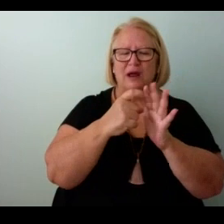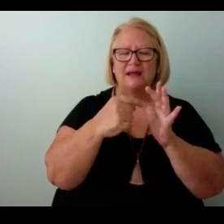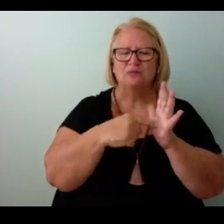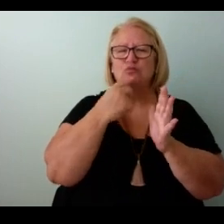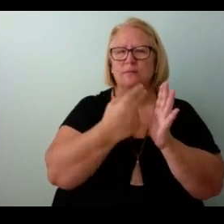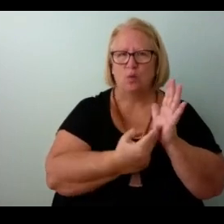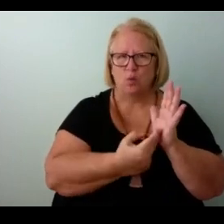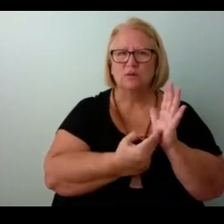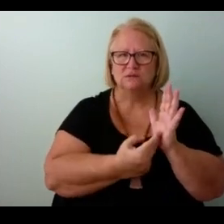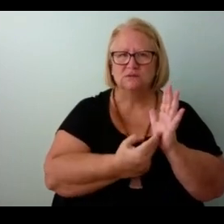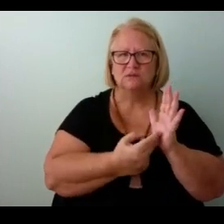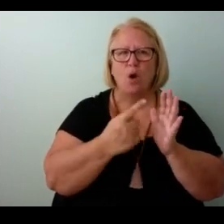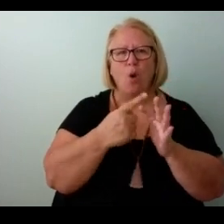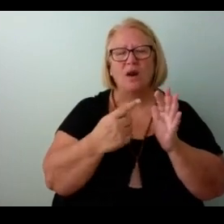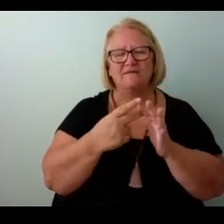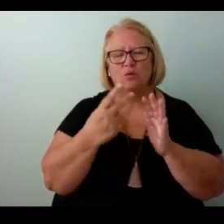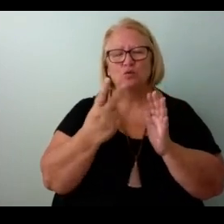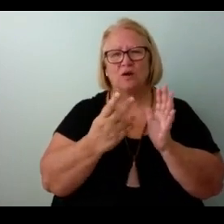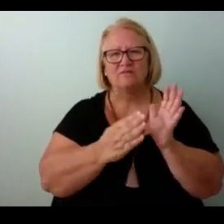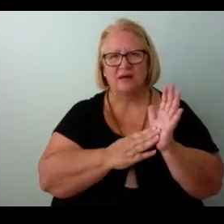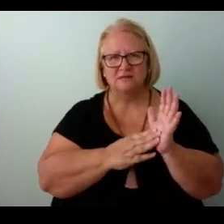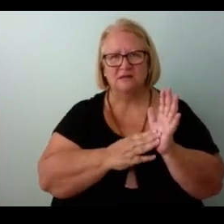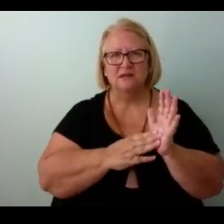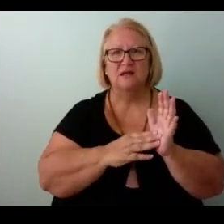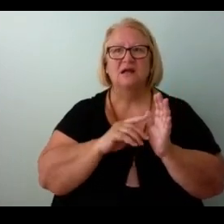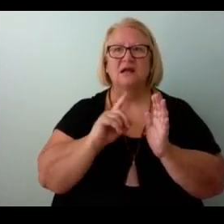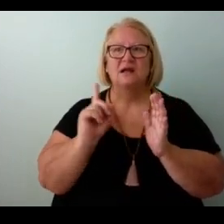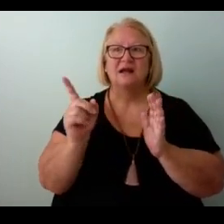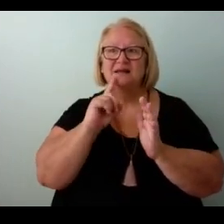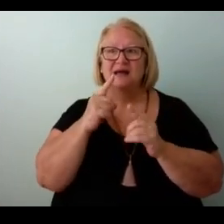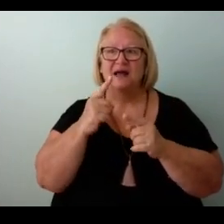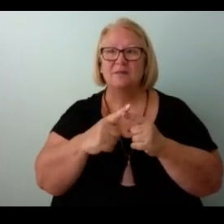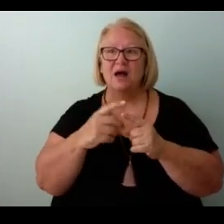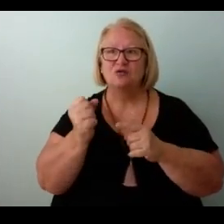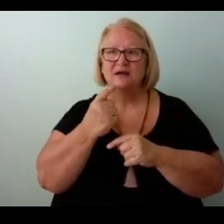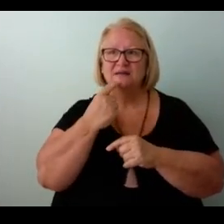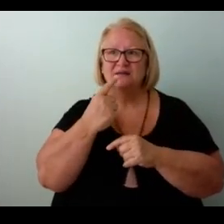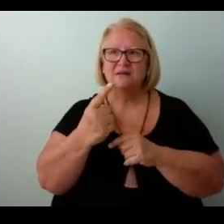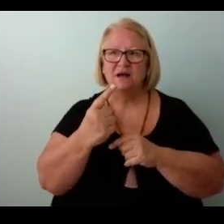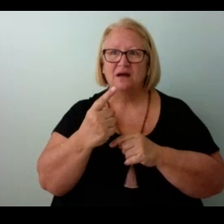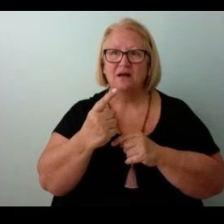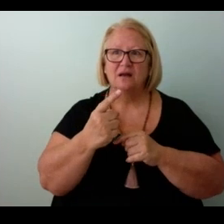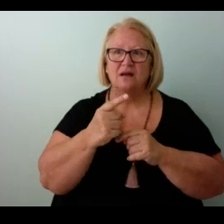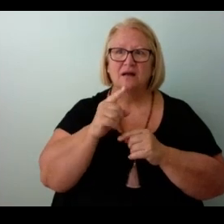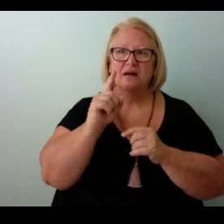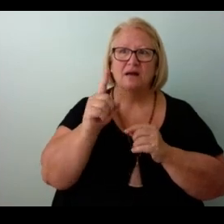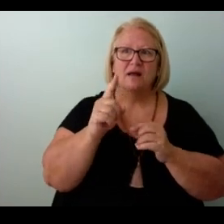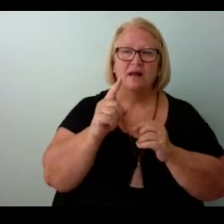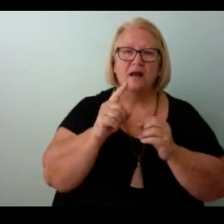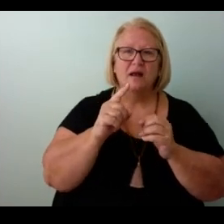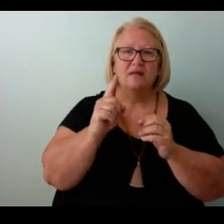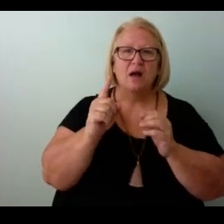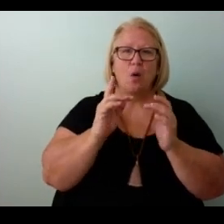We should spruik late last year one of our colleagues did a webinar on this particular